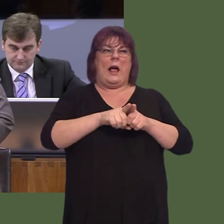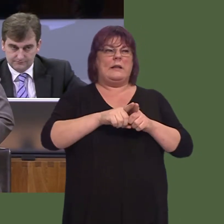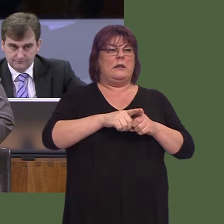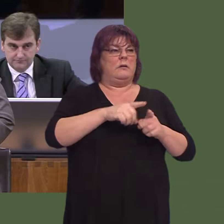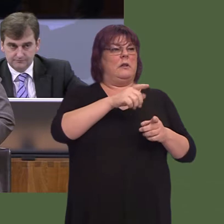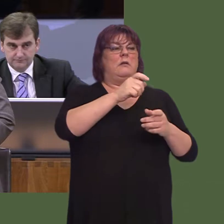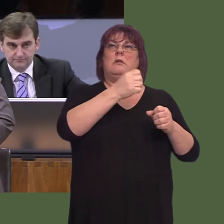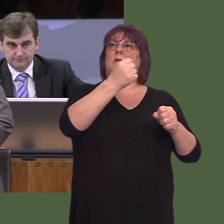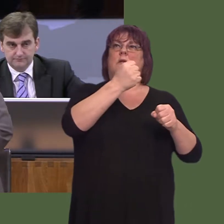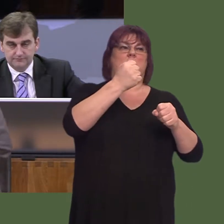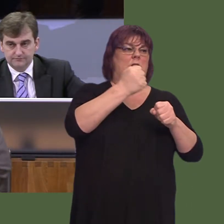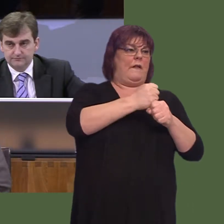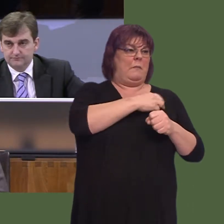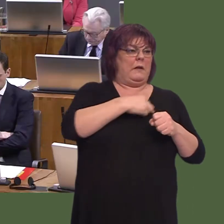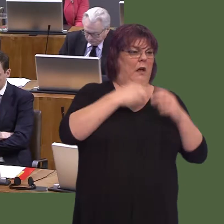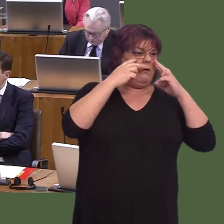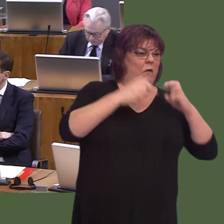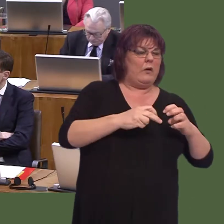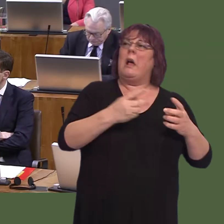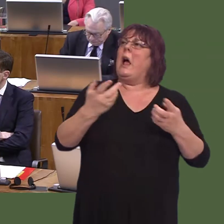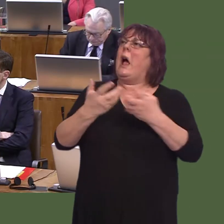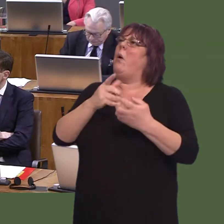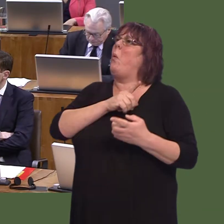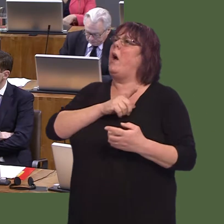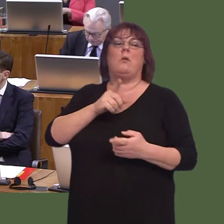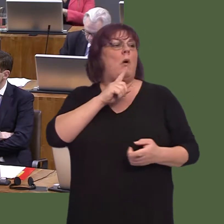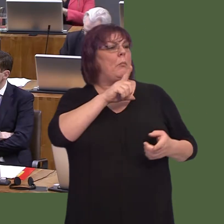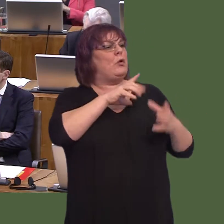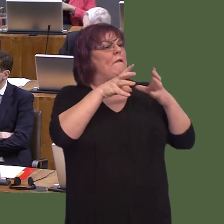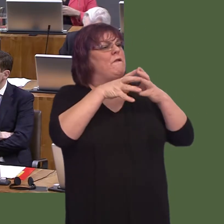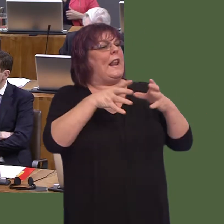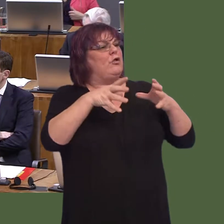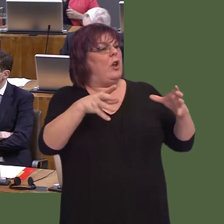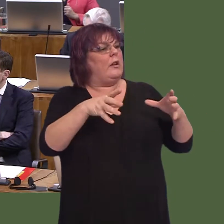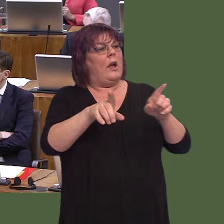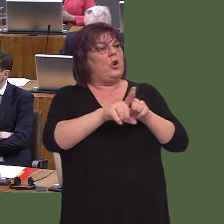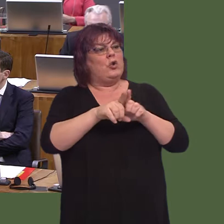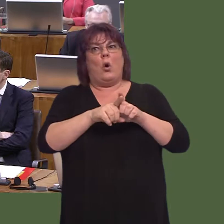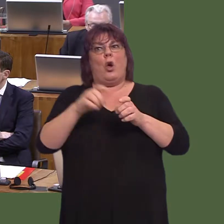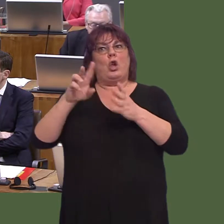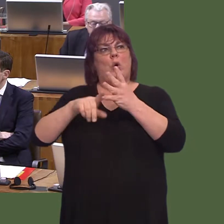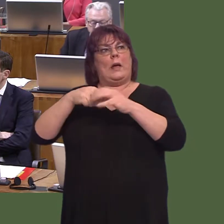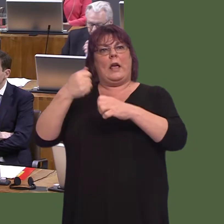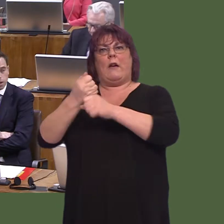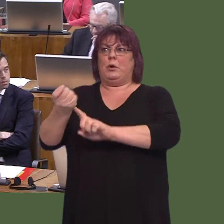by the Cabinet Secretary in that committee. Carwyn Jones AM: Well, first of all, inflationóthat makes a difference to the figures; and, secondly, the UK Government is charging VAT.